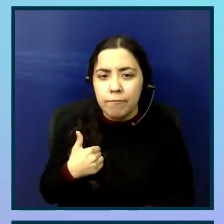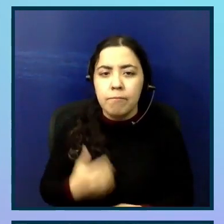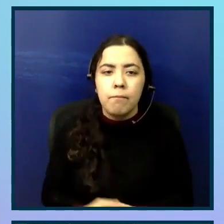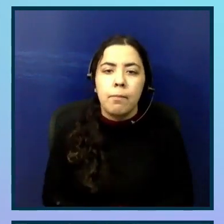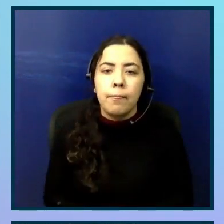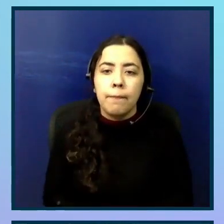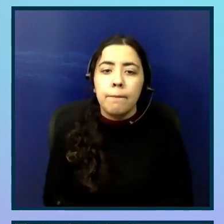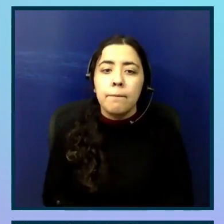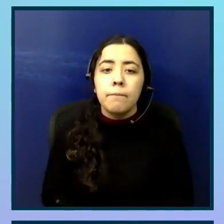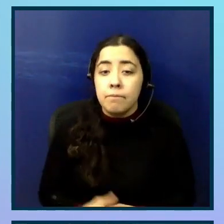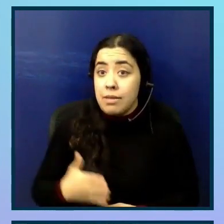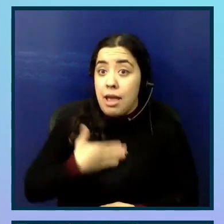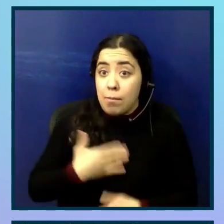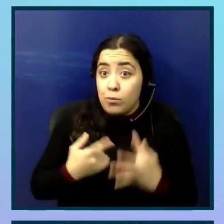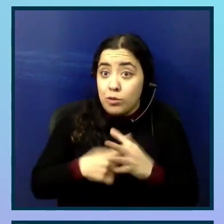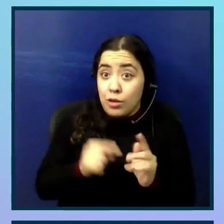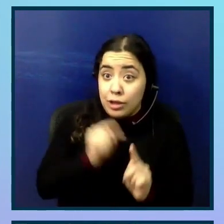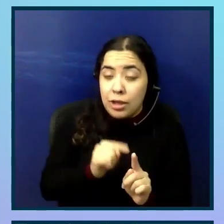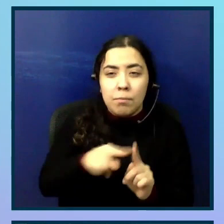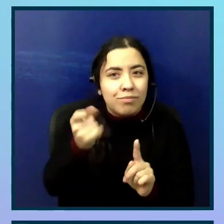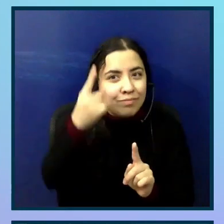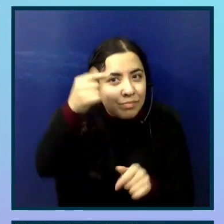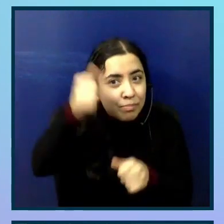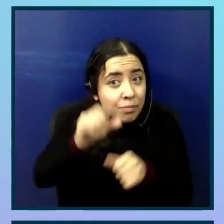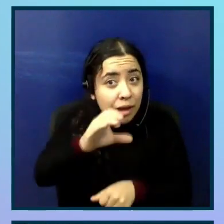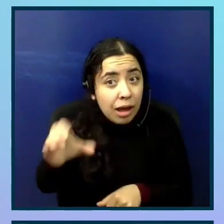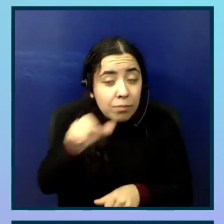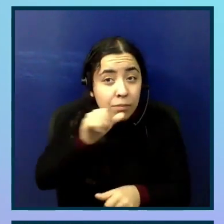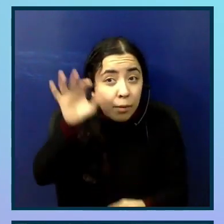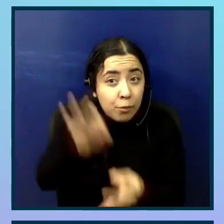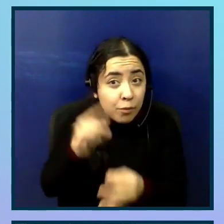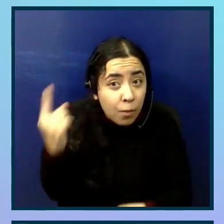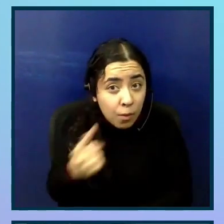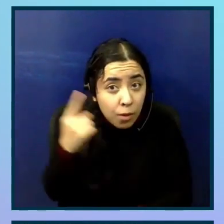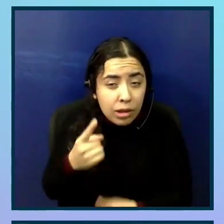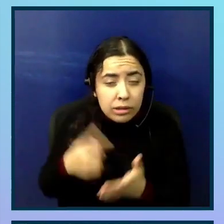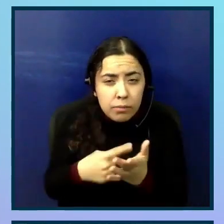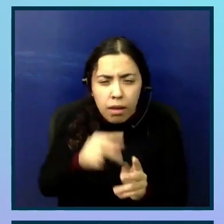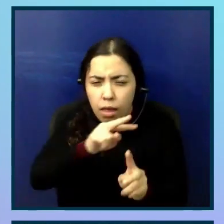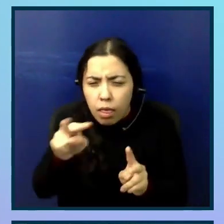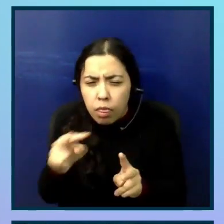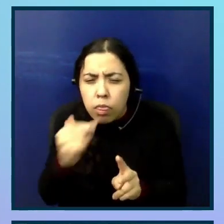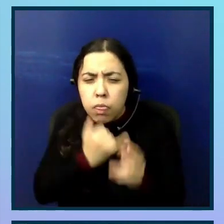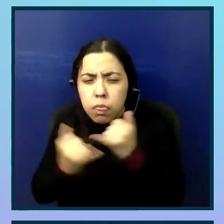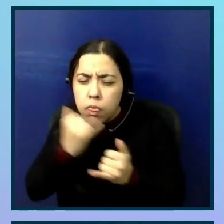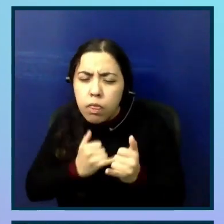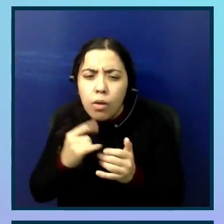that captions aren't perfect. Sometimes they can be hard to follow and it can sometimes be hard to go at your own pace,